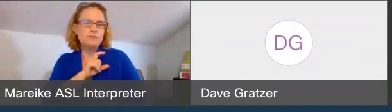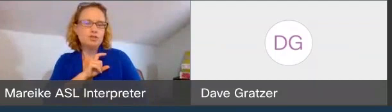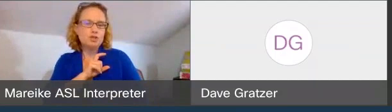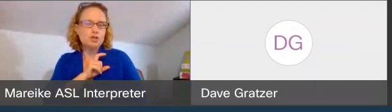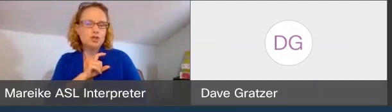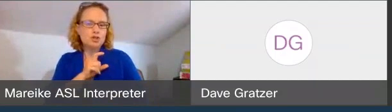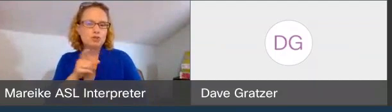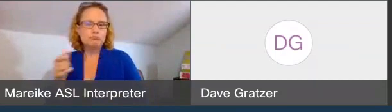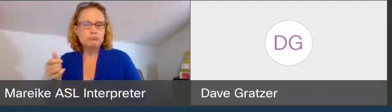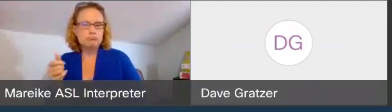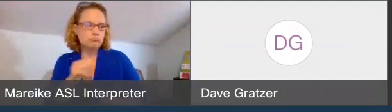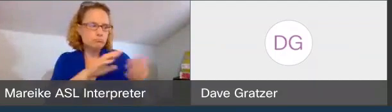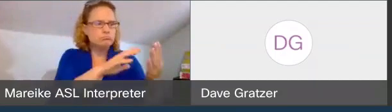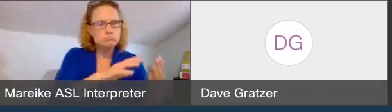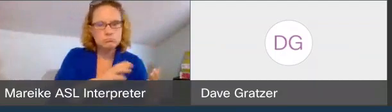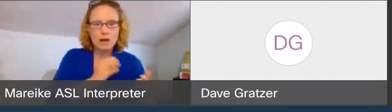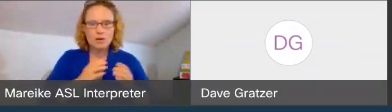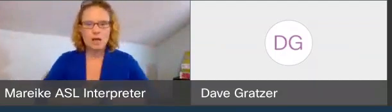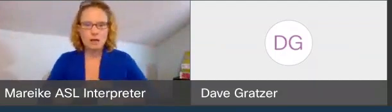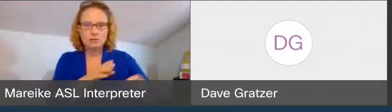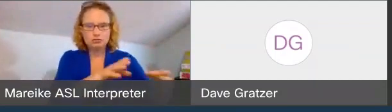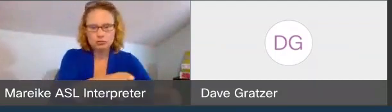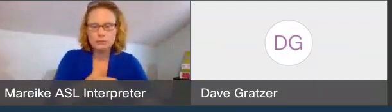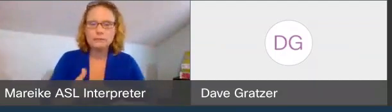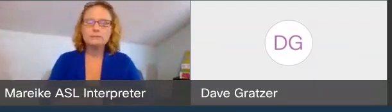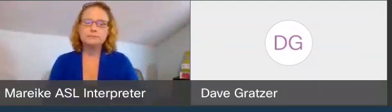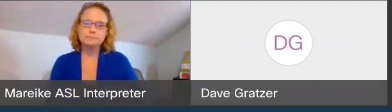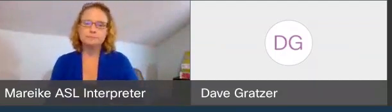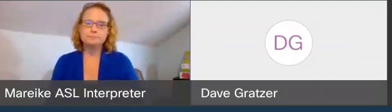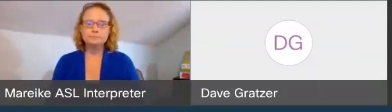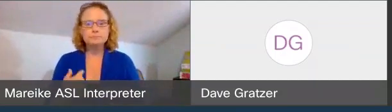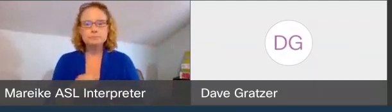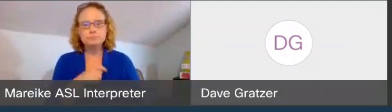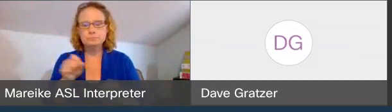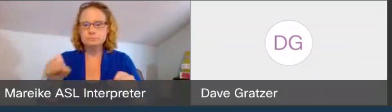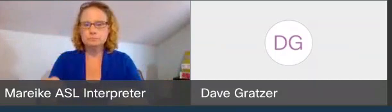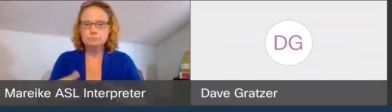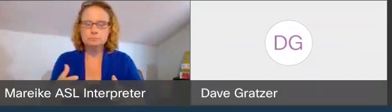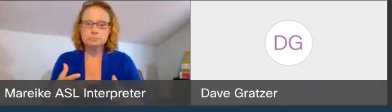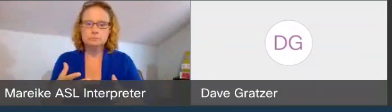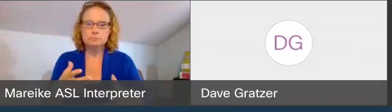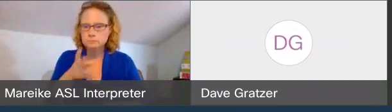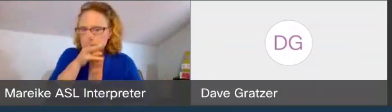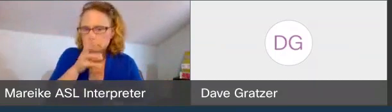who's encounter our client on the street and we're able to speak with them and